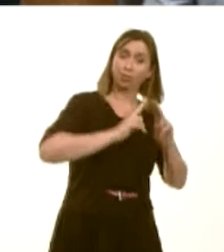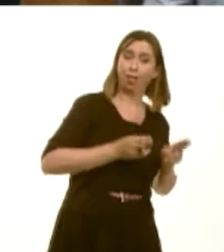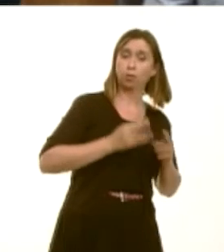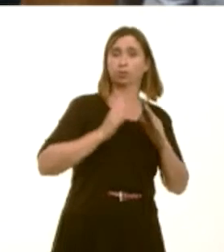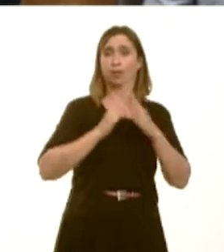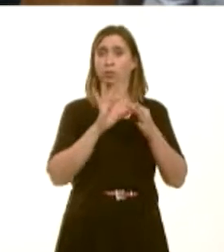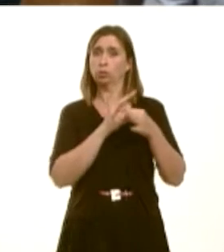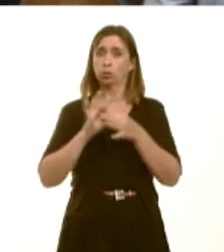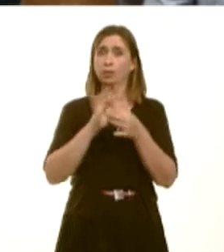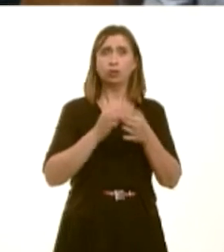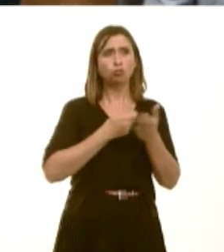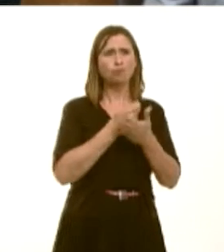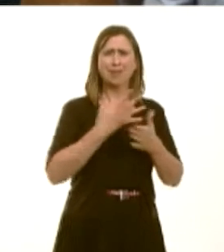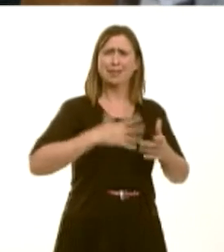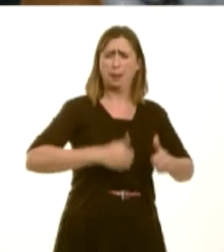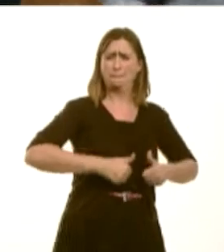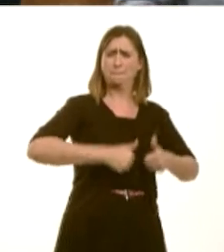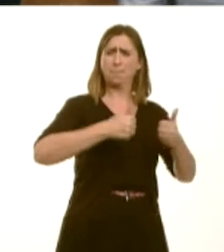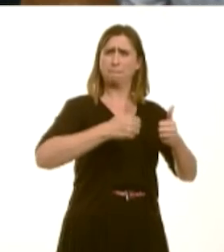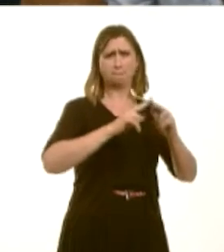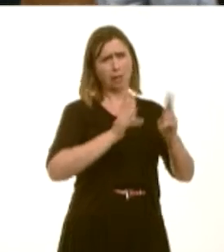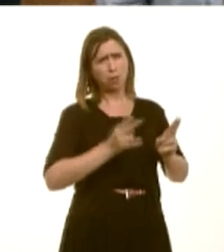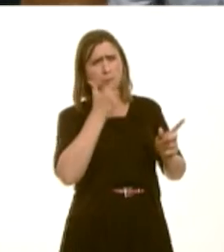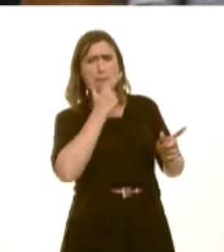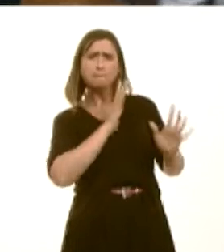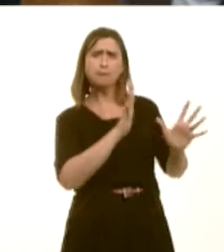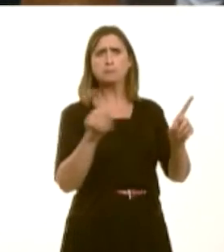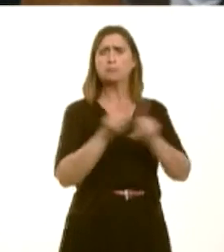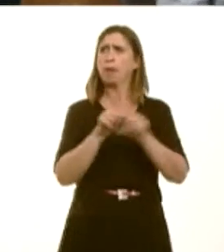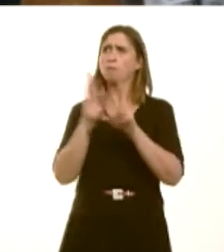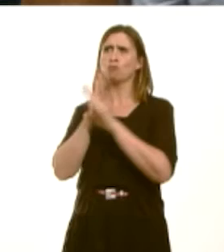rentóare of the same quality as private homes.